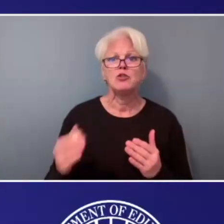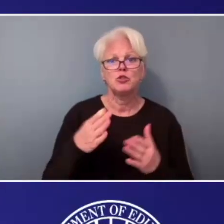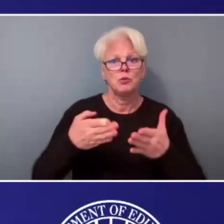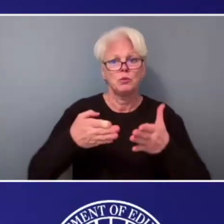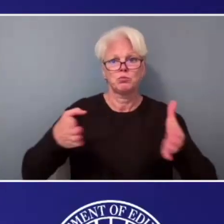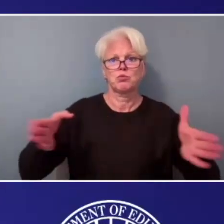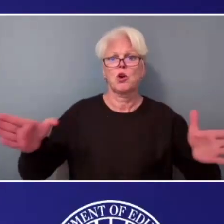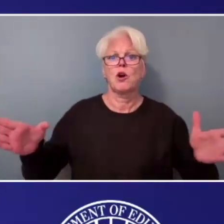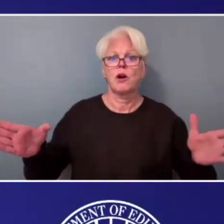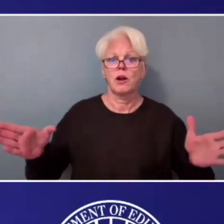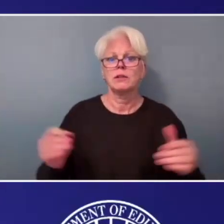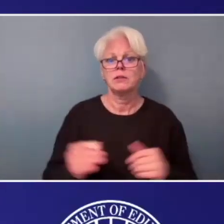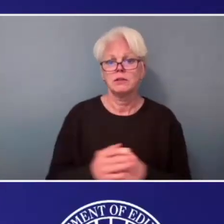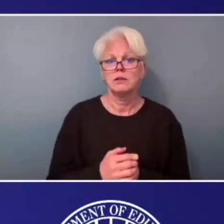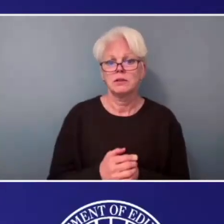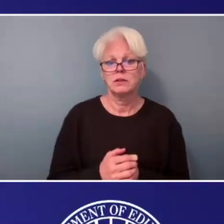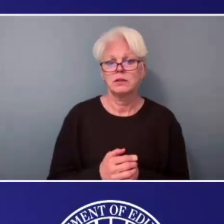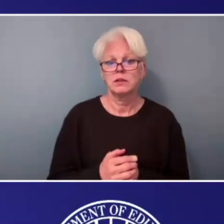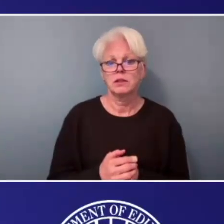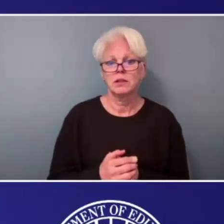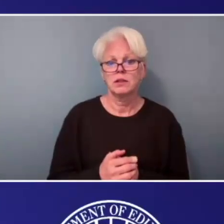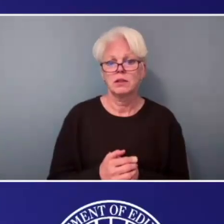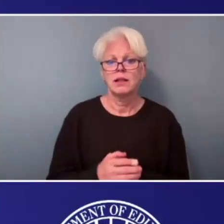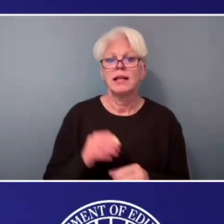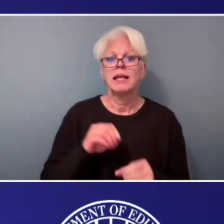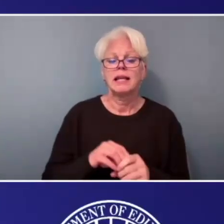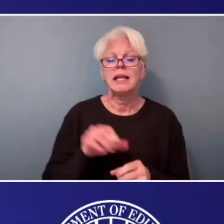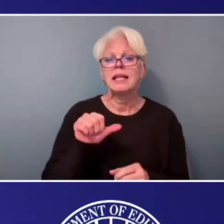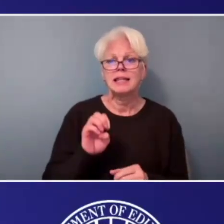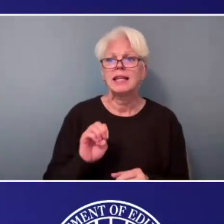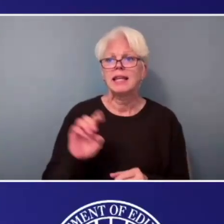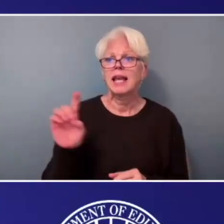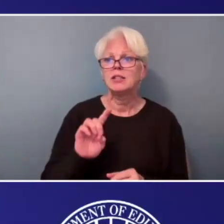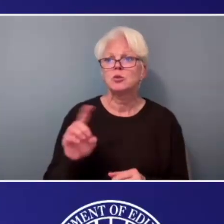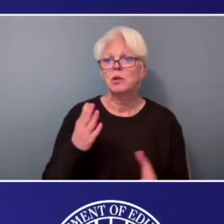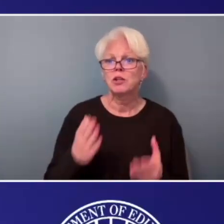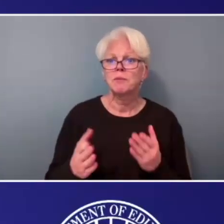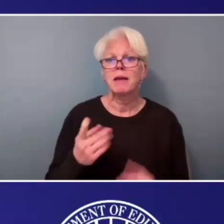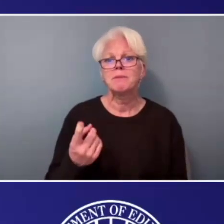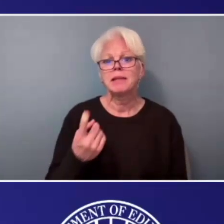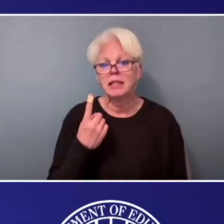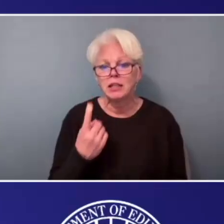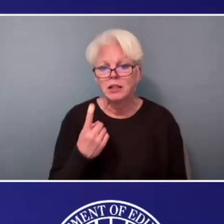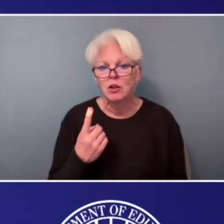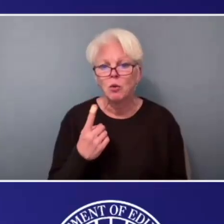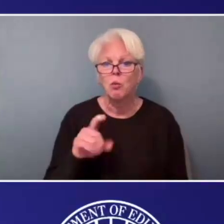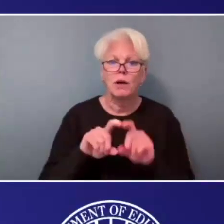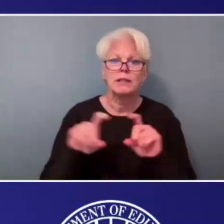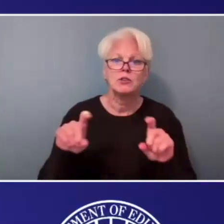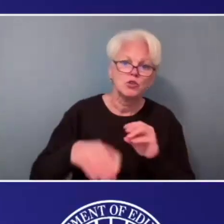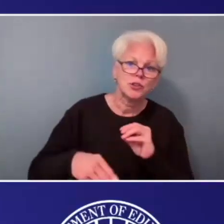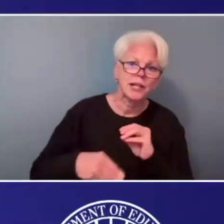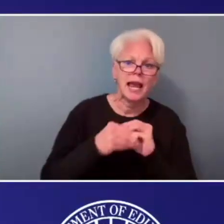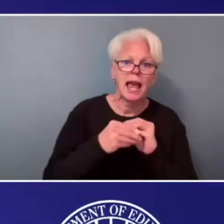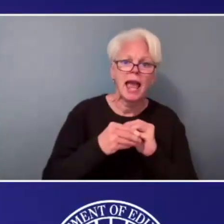In particular, like in the, in the cases where there's maybe one degree that has been added in there and whether or